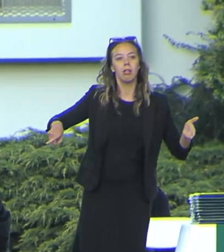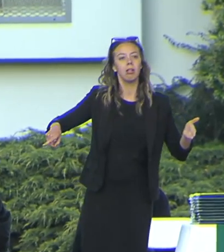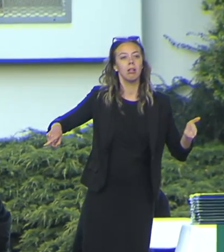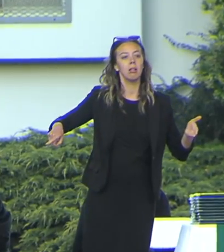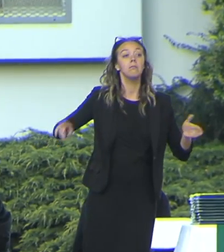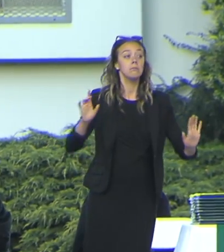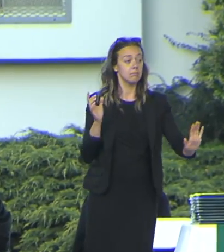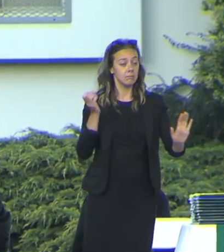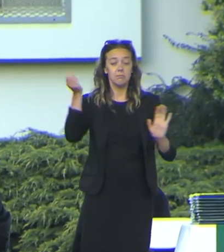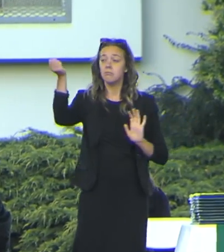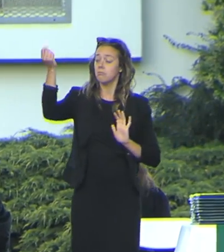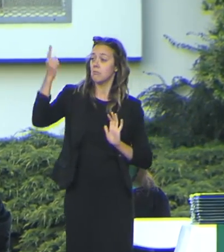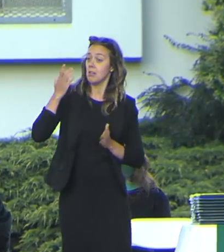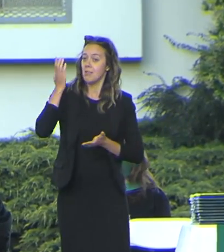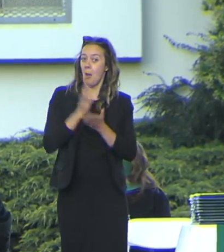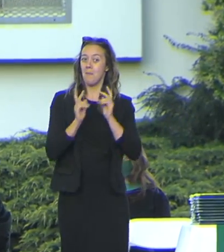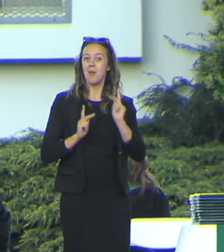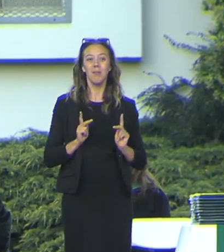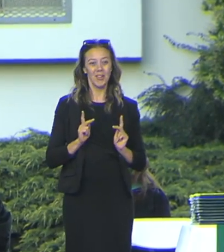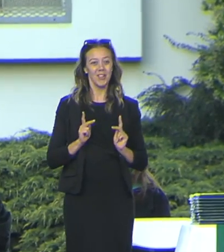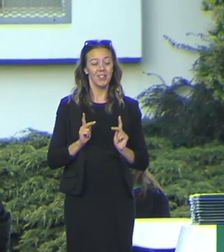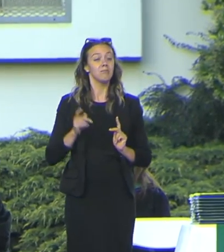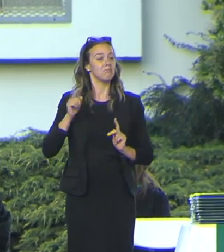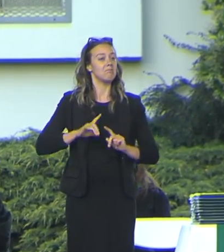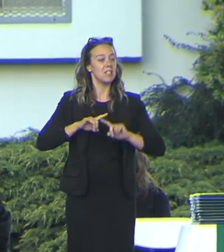This group of people have come to appreciate